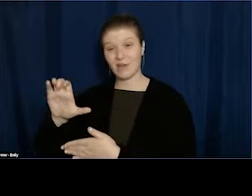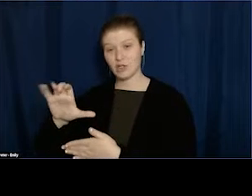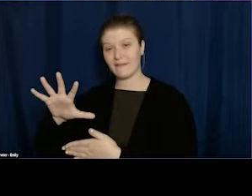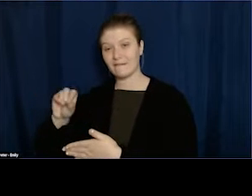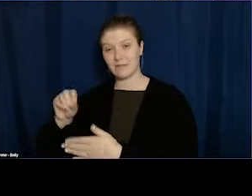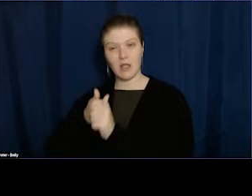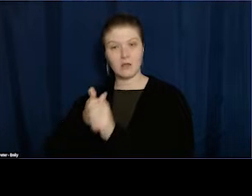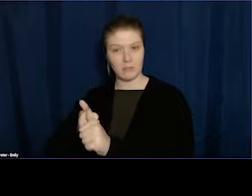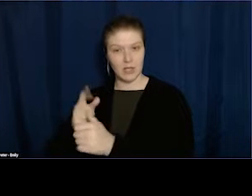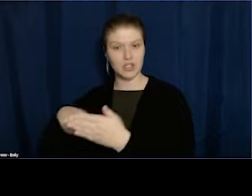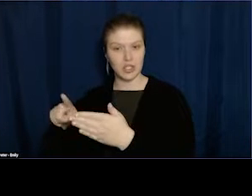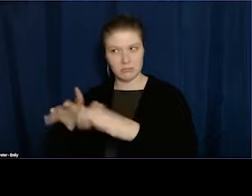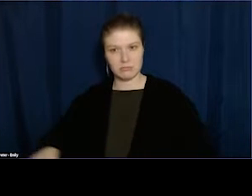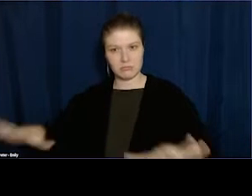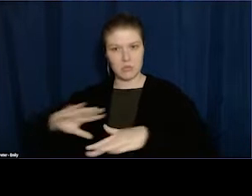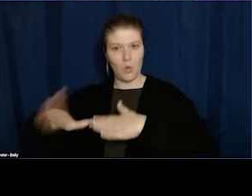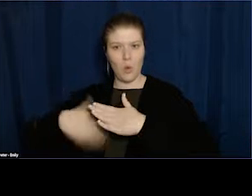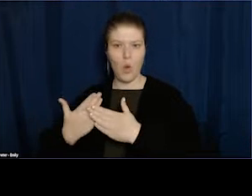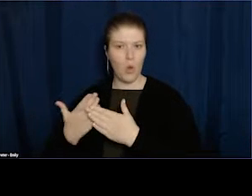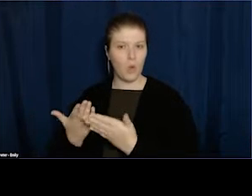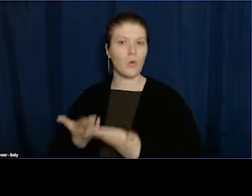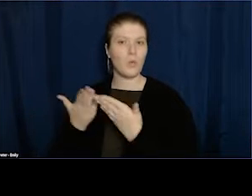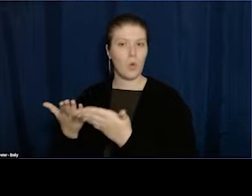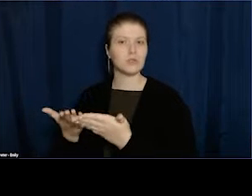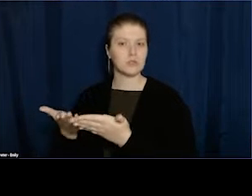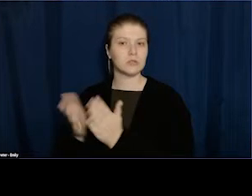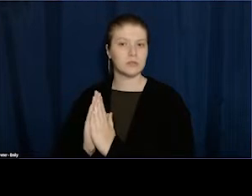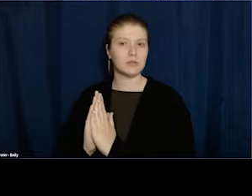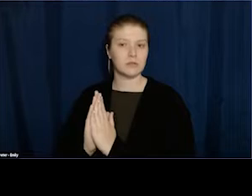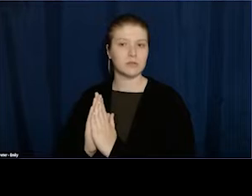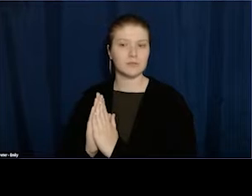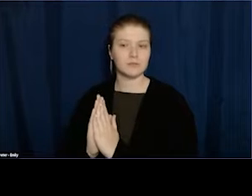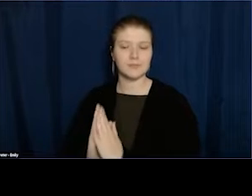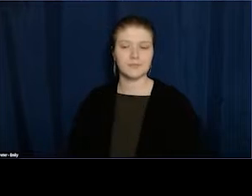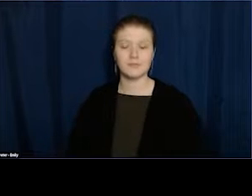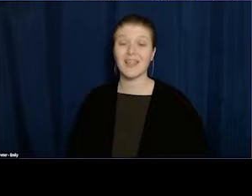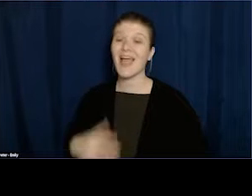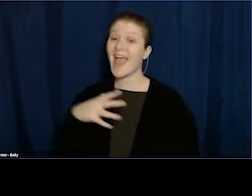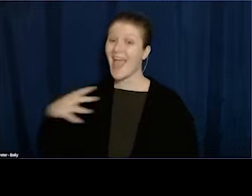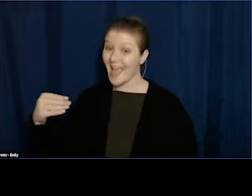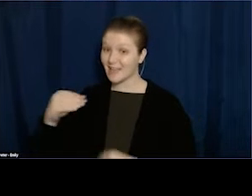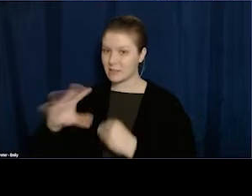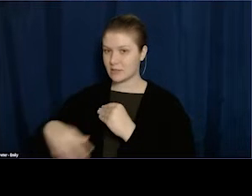across all proposal submission types and supplemental funding requests. So this is very powerful.